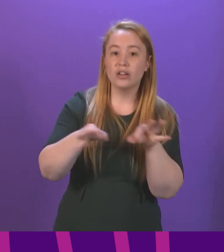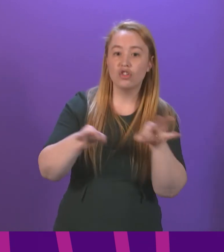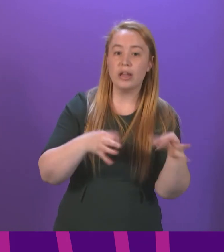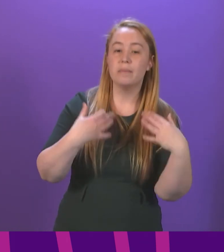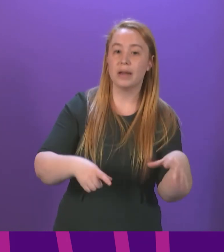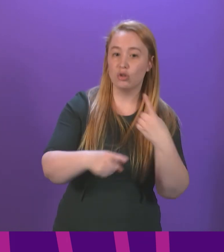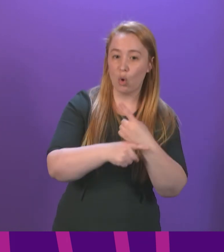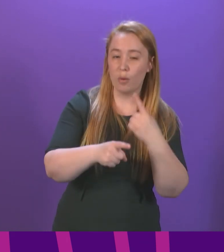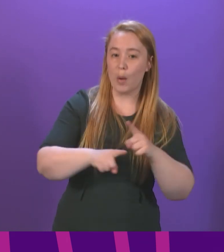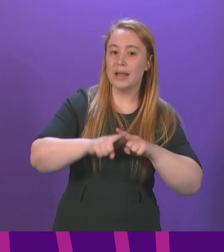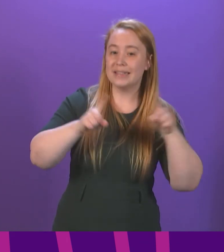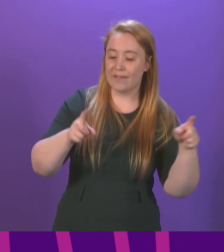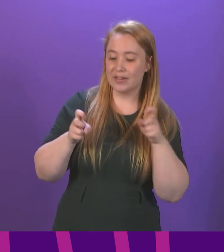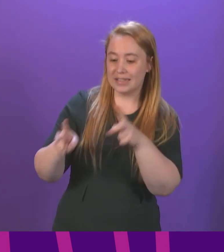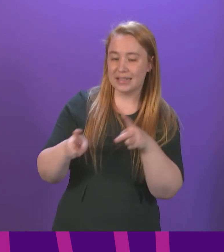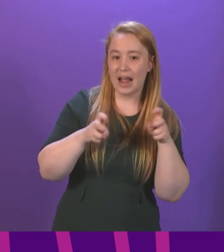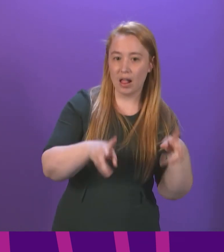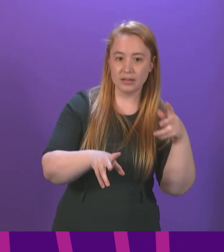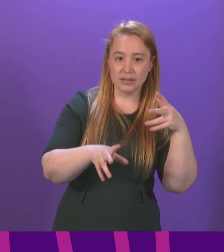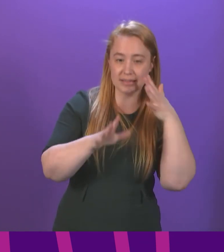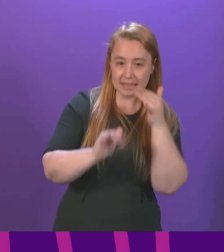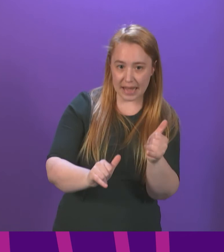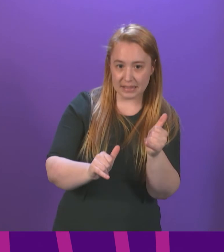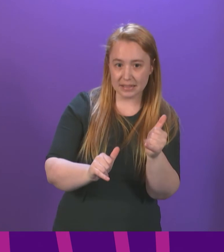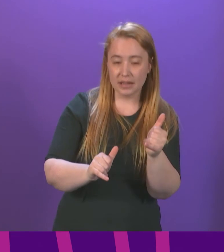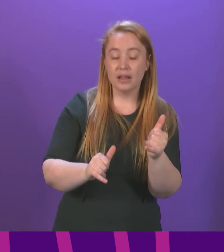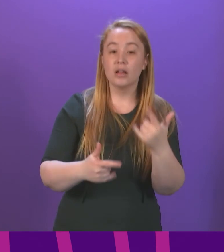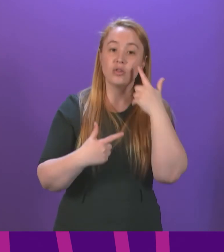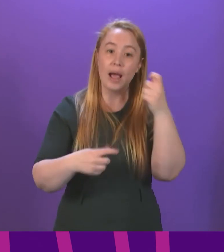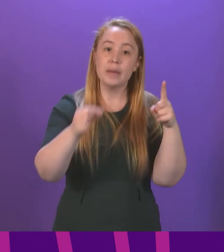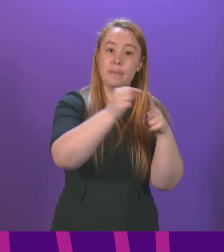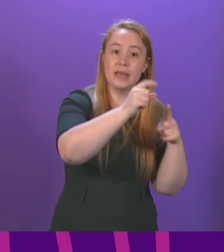for the types of tests that we use and where we use them, whether they be PCR tests or